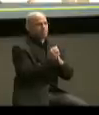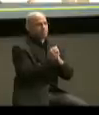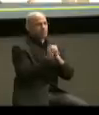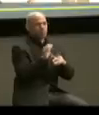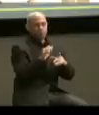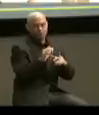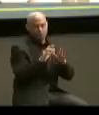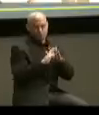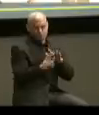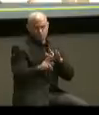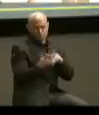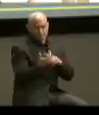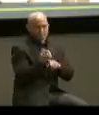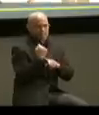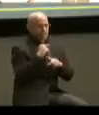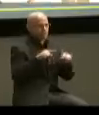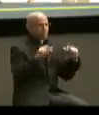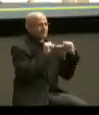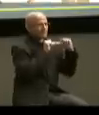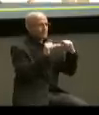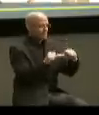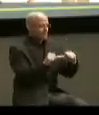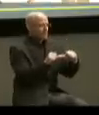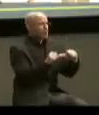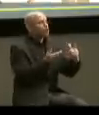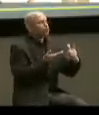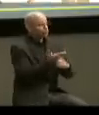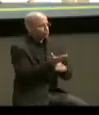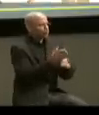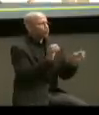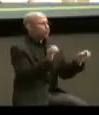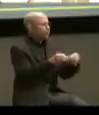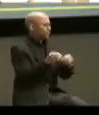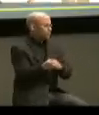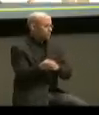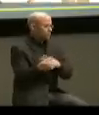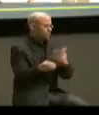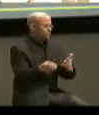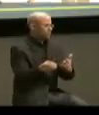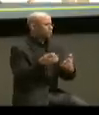AT GSA WE'RE TRYING TO INCULCATE SUSTAINABILITY INTO THE DNA OF THE ORGANIZATION.